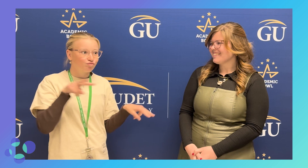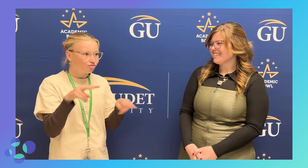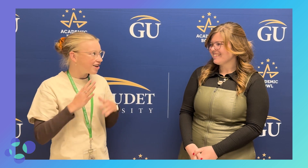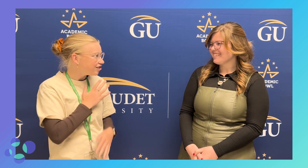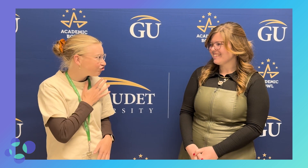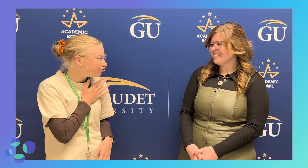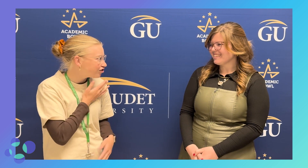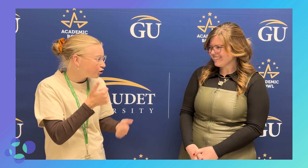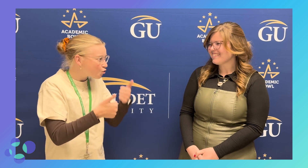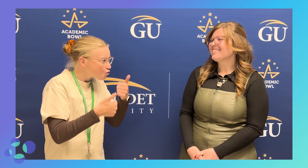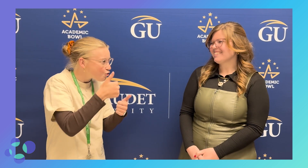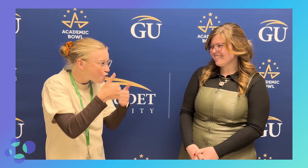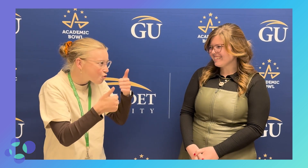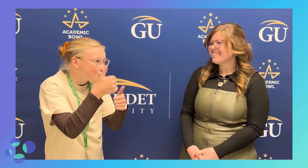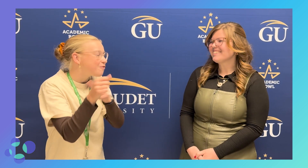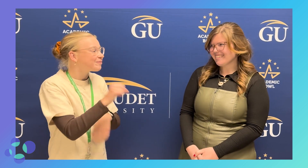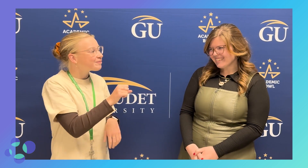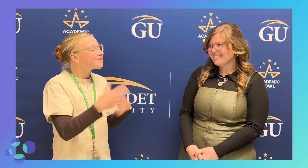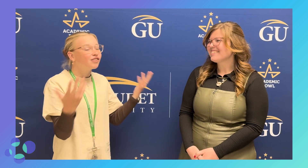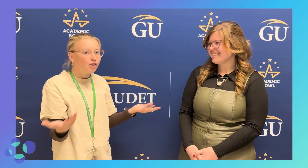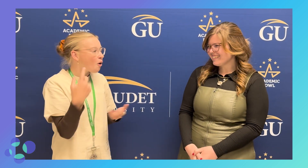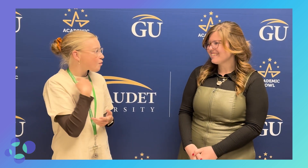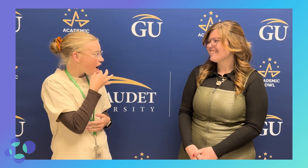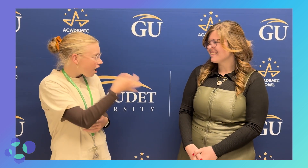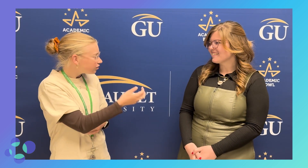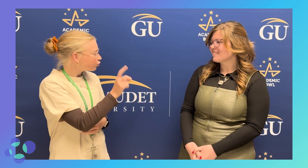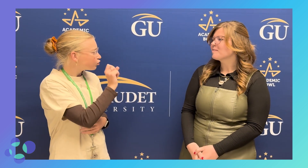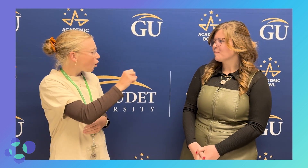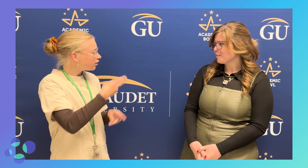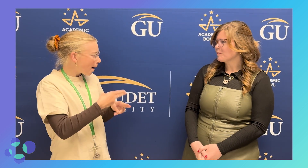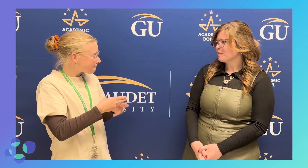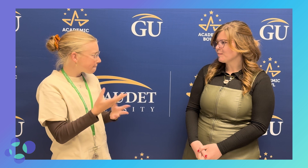It was interesting and fun to watch the final. Yeah. So, I'm asking you. What's your name?